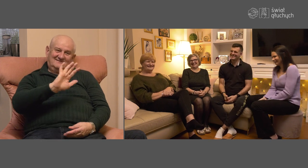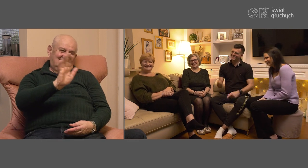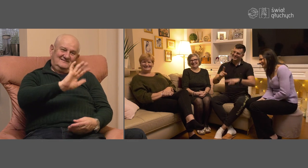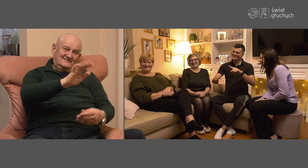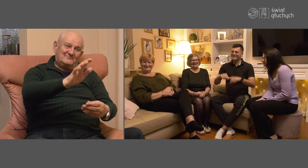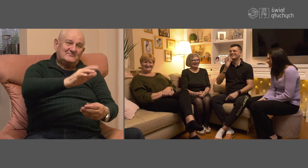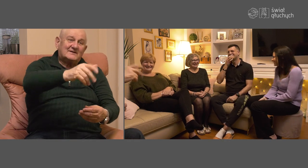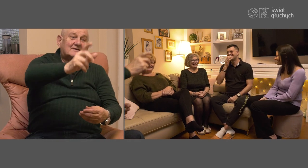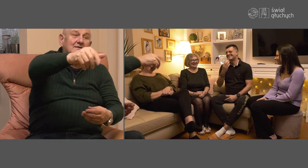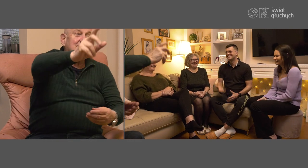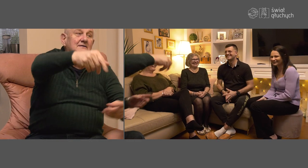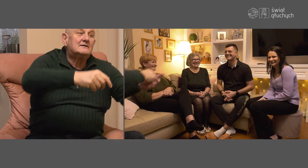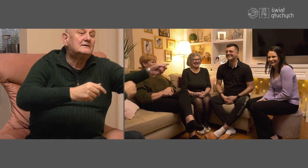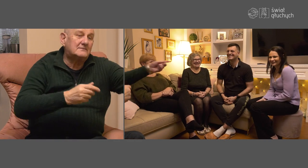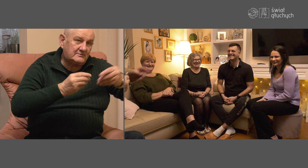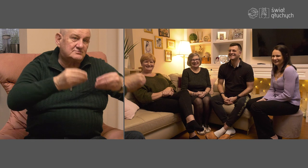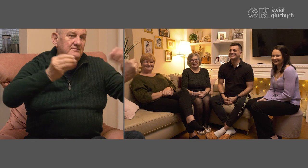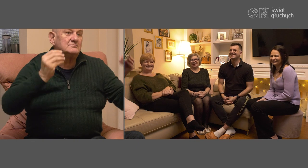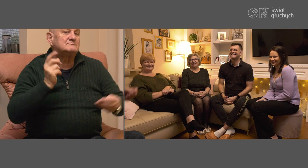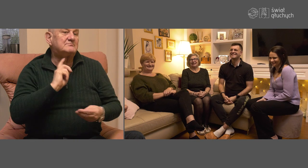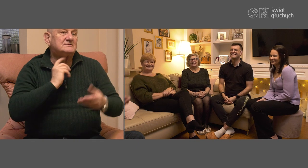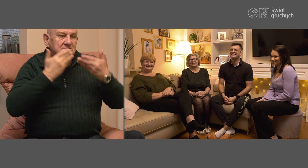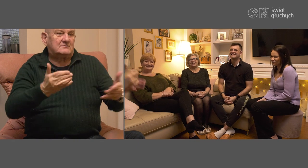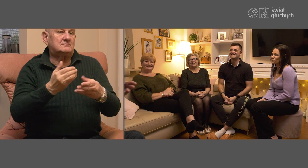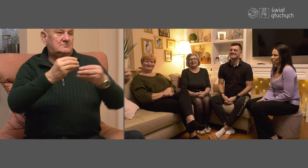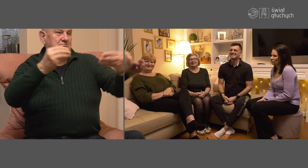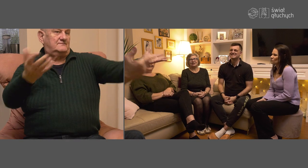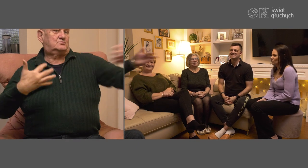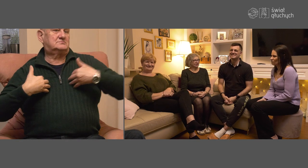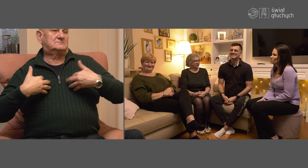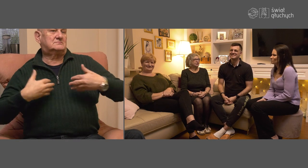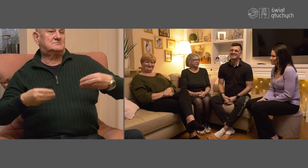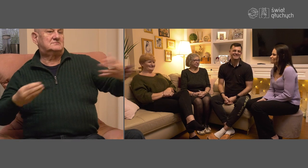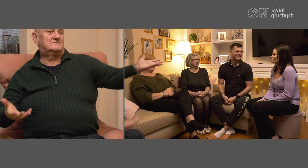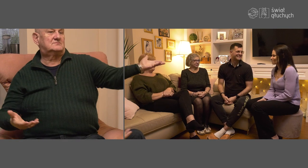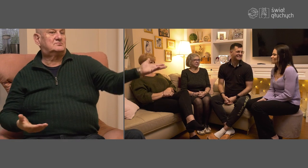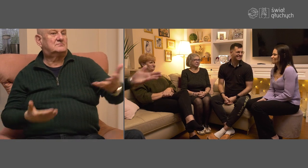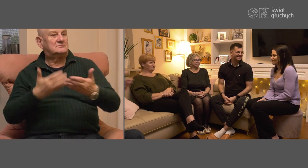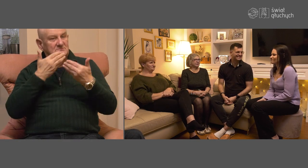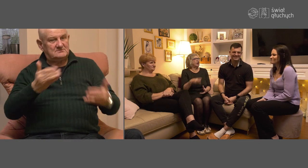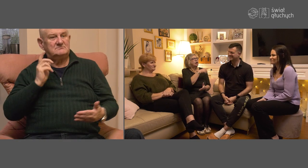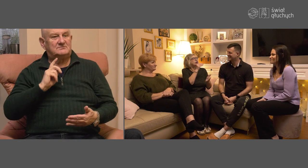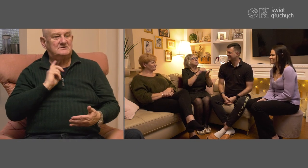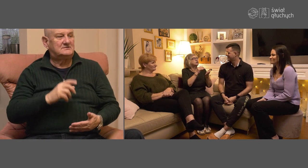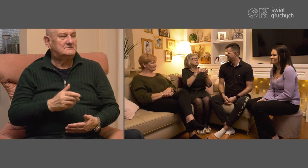[Rafał]: Normal, the law of youth. [Tadeusz]: But he developed a lot in Przemyśl, thanks to the school precisely. Very much so.